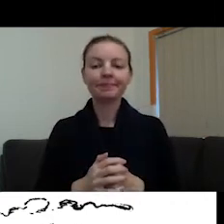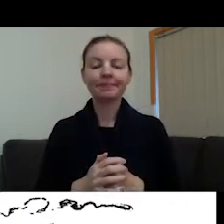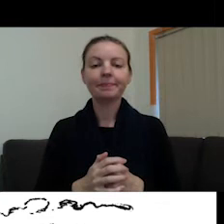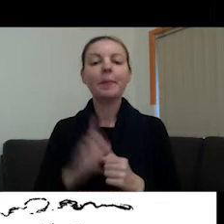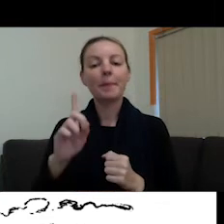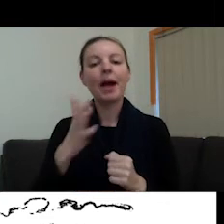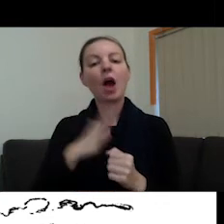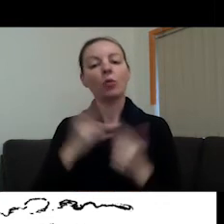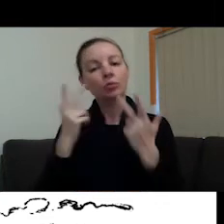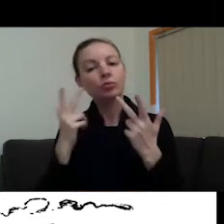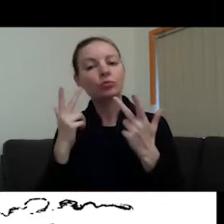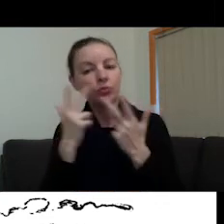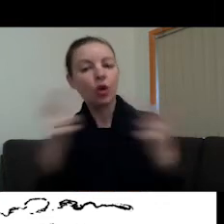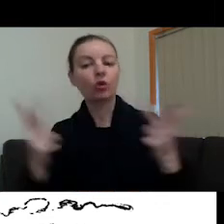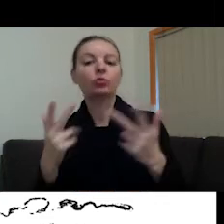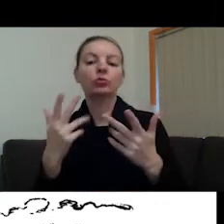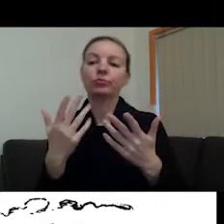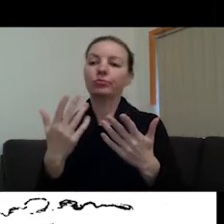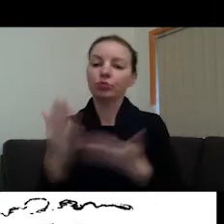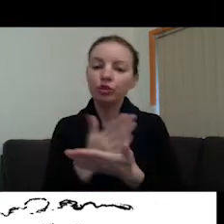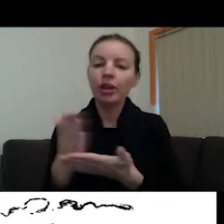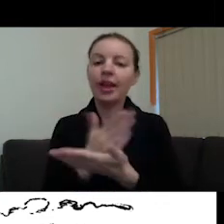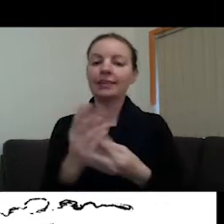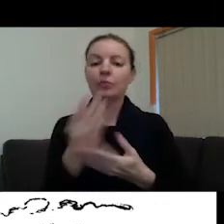resources in this presentation, looking at addressing white supreme